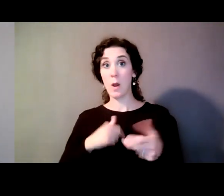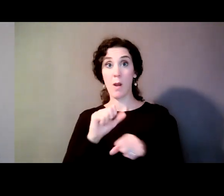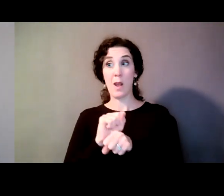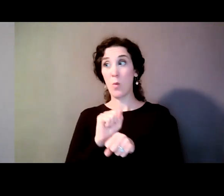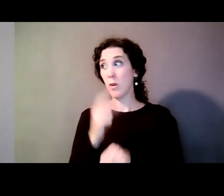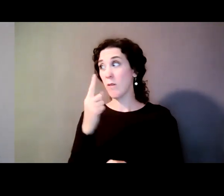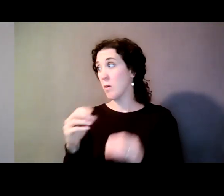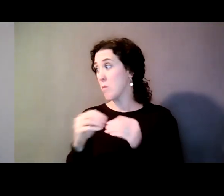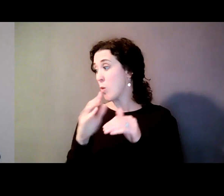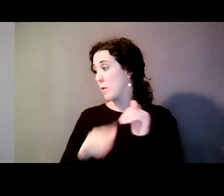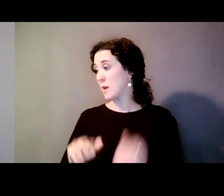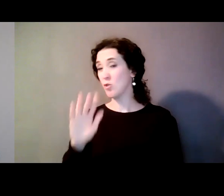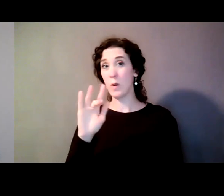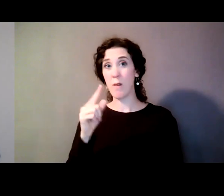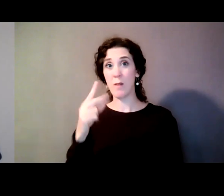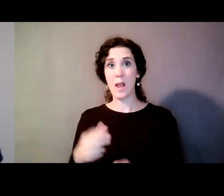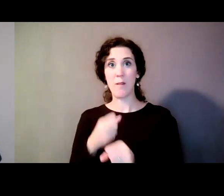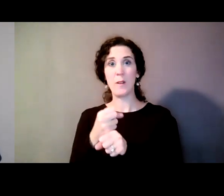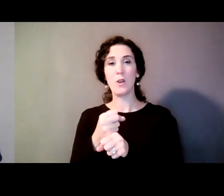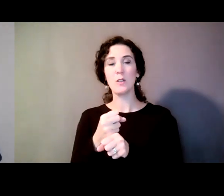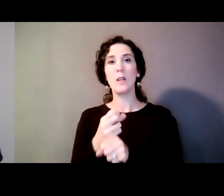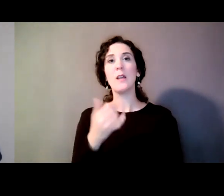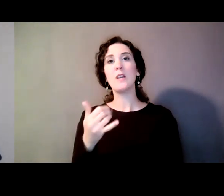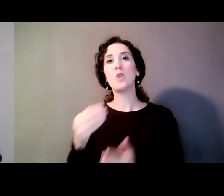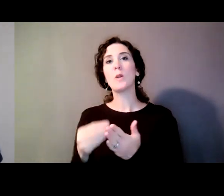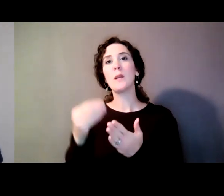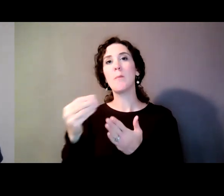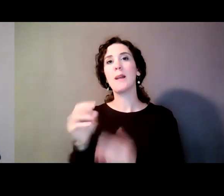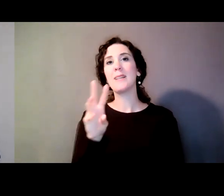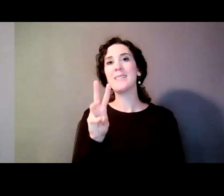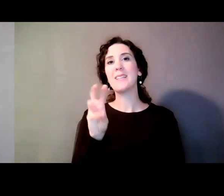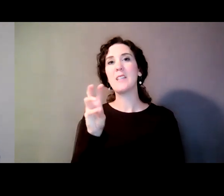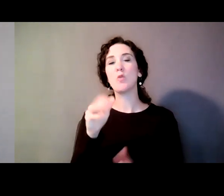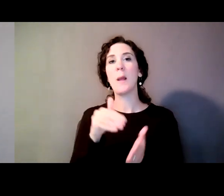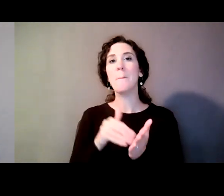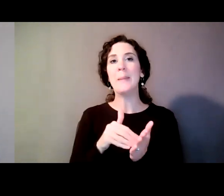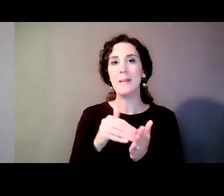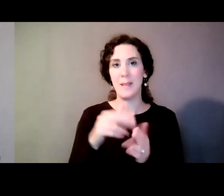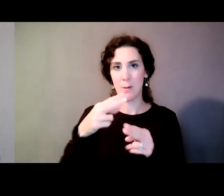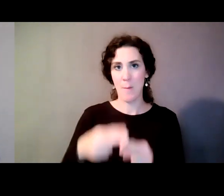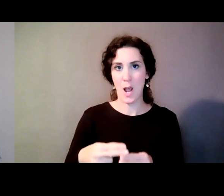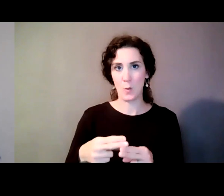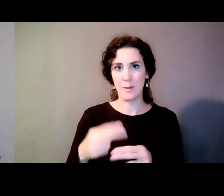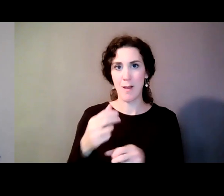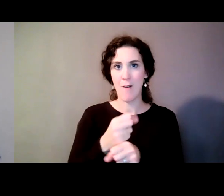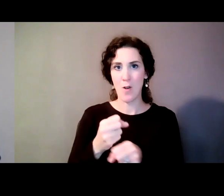than 25 and a half years is currently buying 600 million pounds of coffee a year. So I